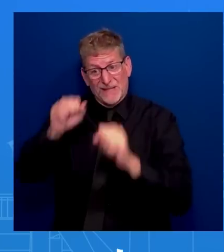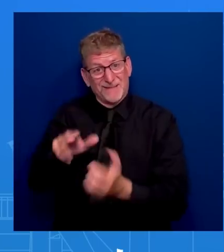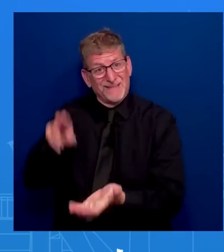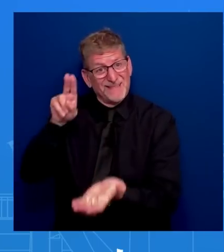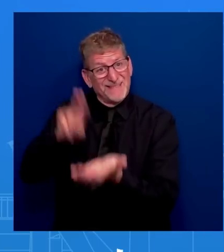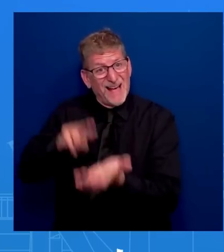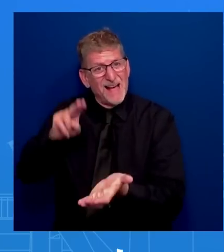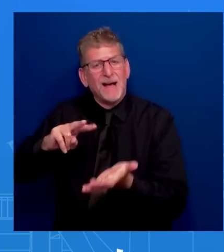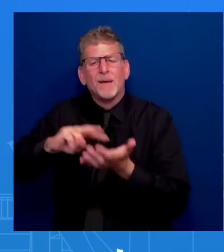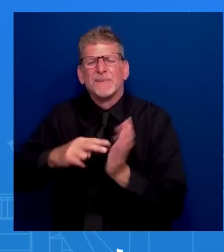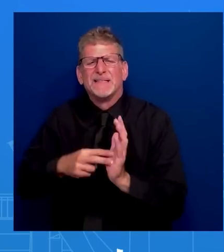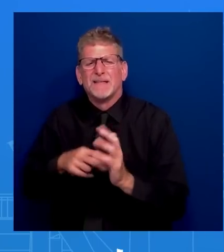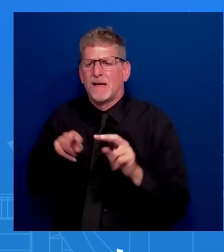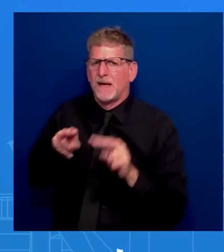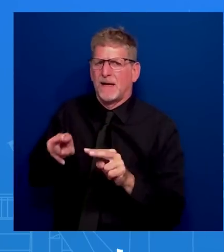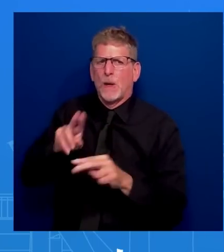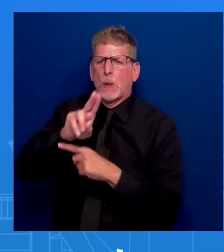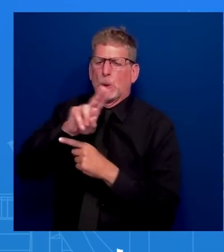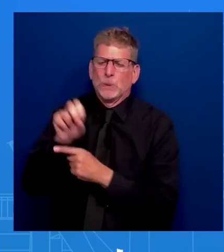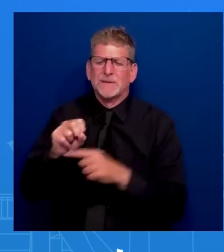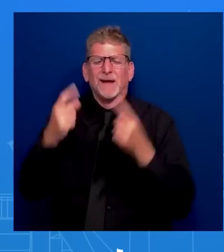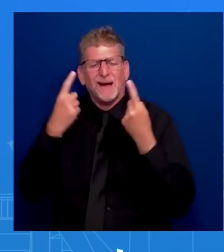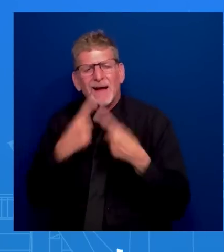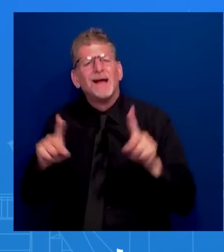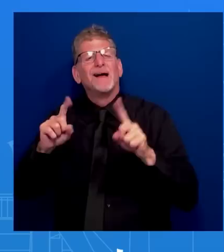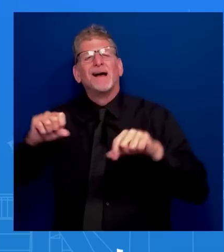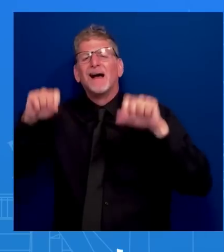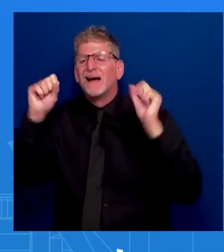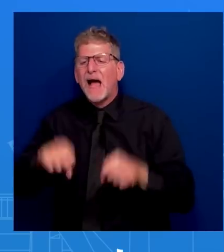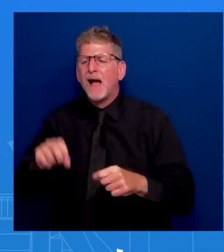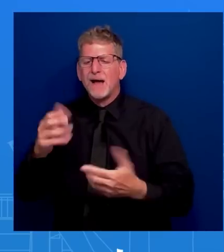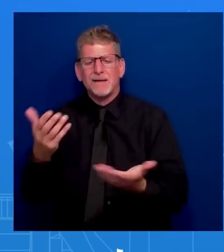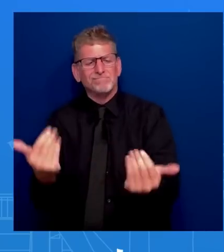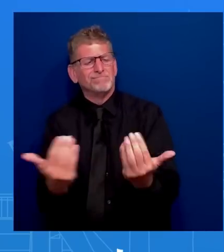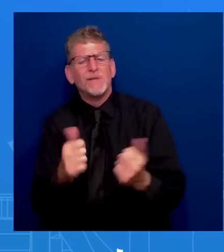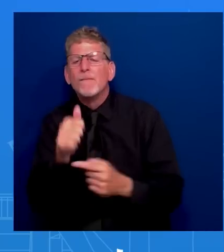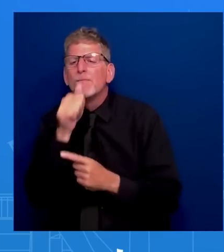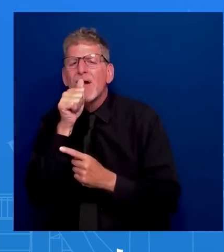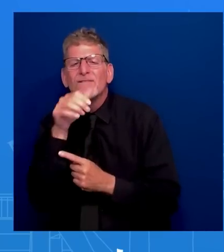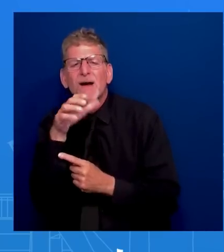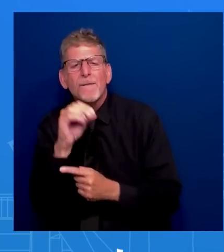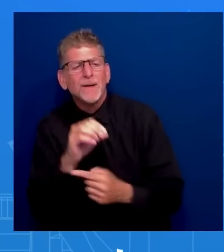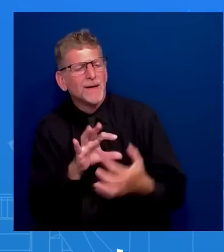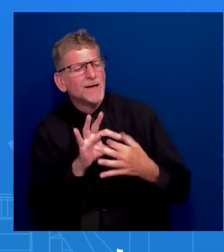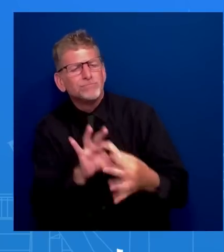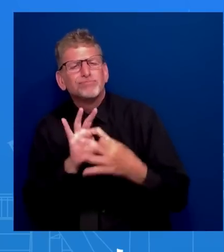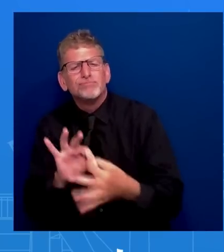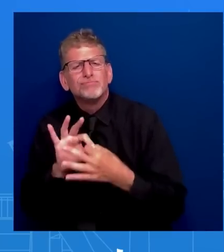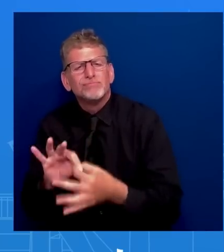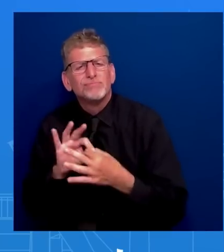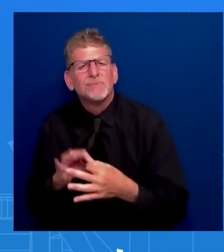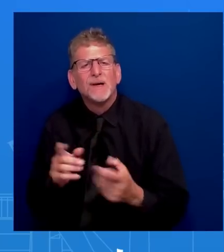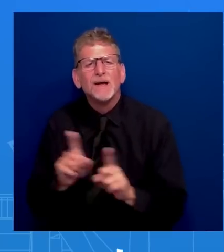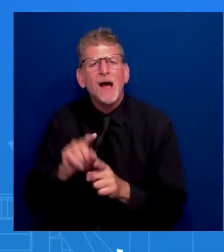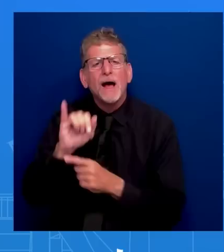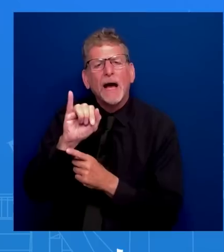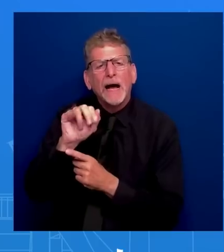private companies. So, Intel is going to break ground on next-gen semiconductor factories in central Ohio in early fall.